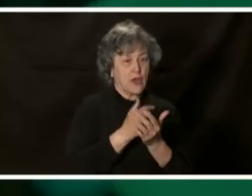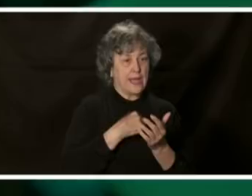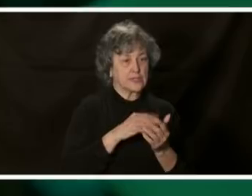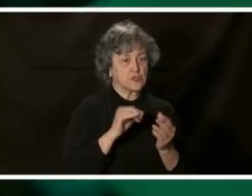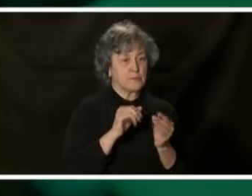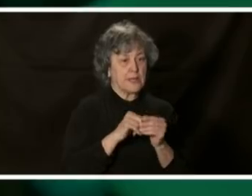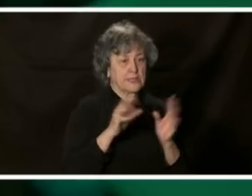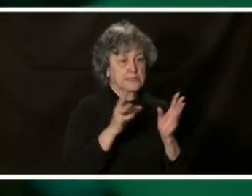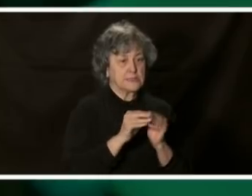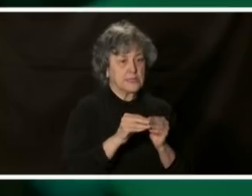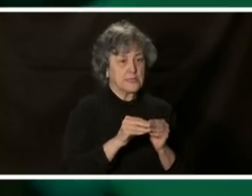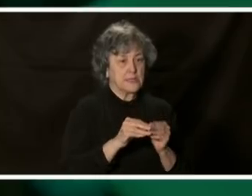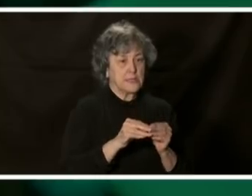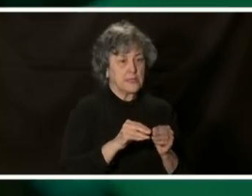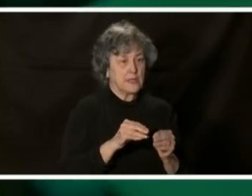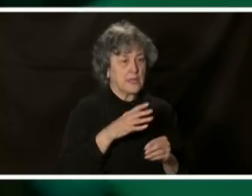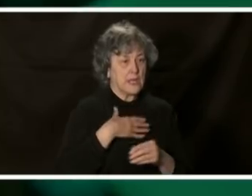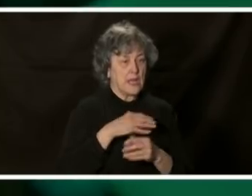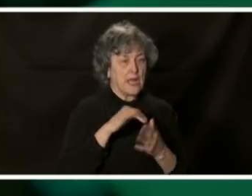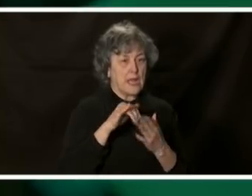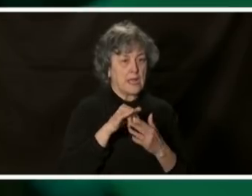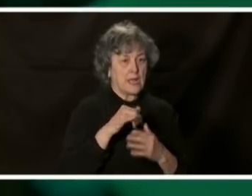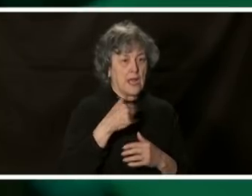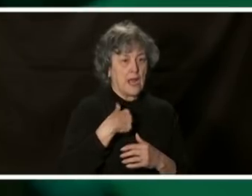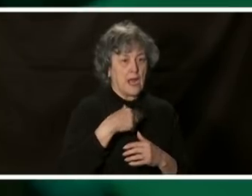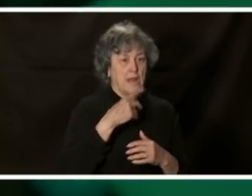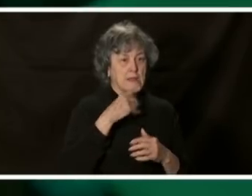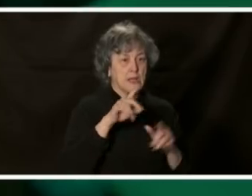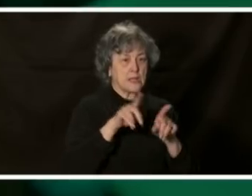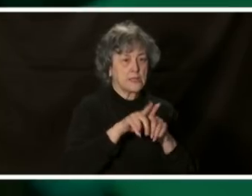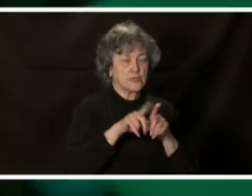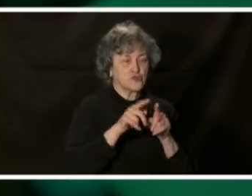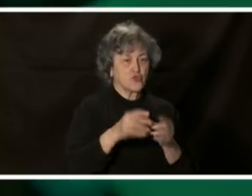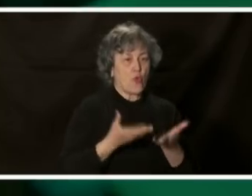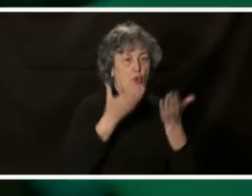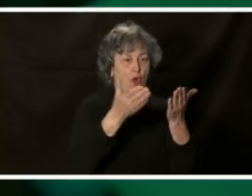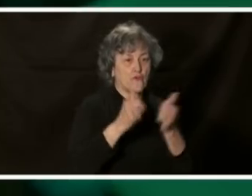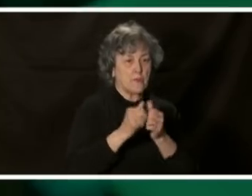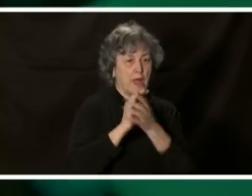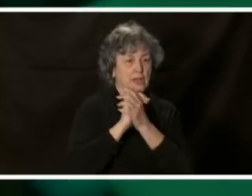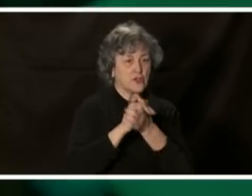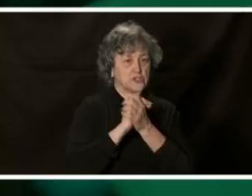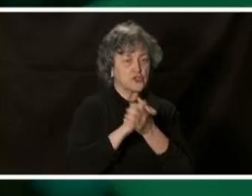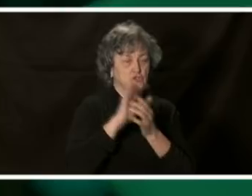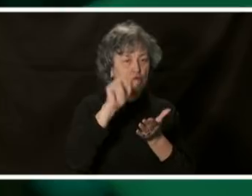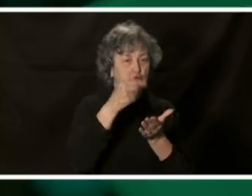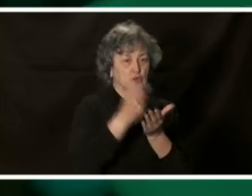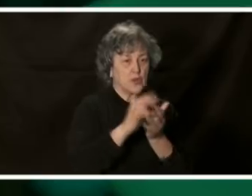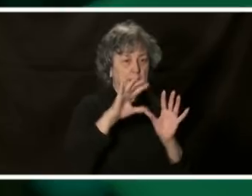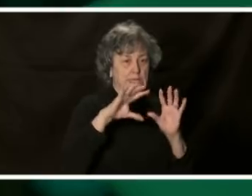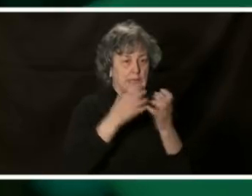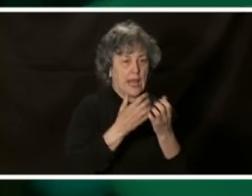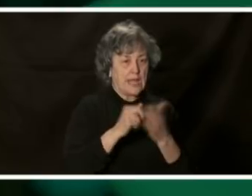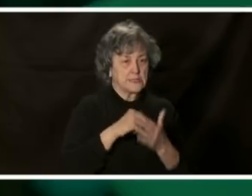FIRST AND FOREMOST, I WOULD LIKE TO OFFER MY CONGRATULATIONS TO THE GRADUATING CLASS OF SPRING 2020.